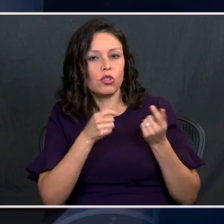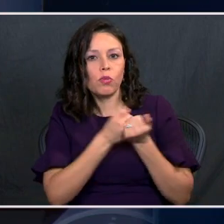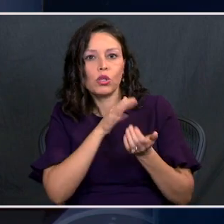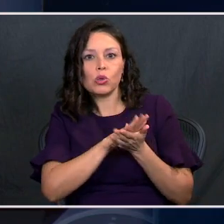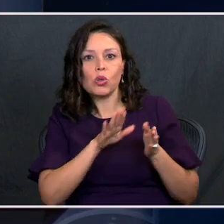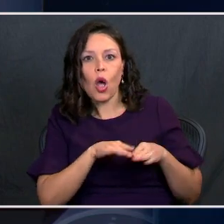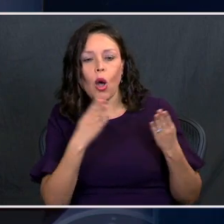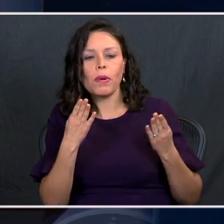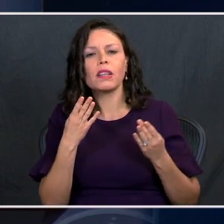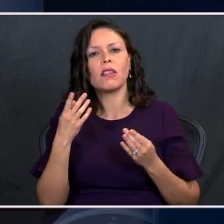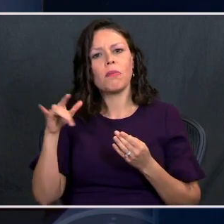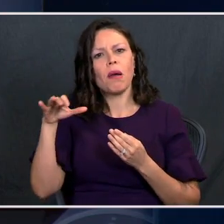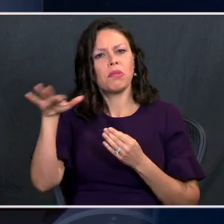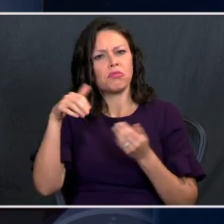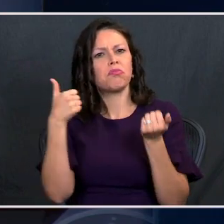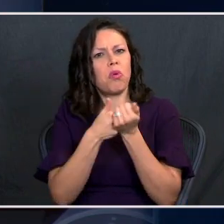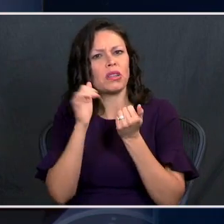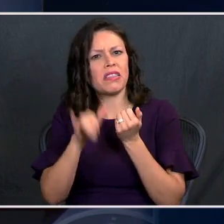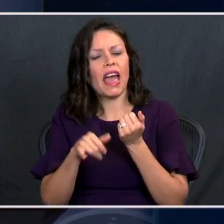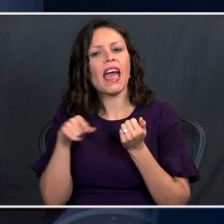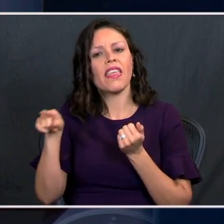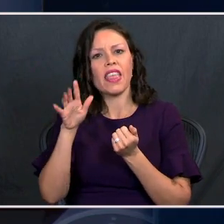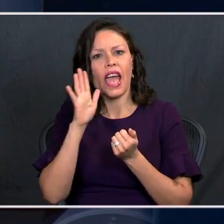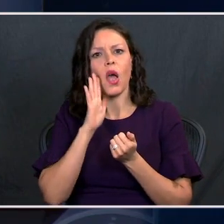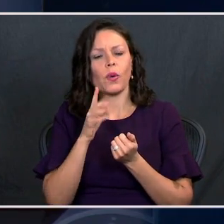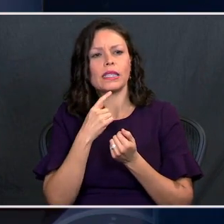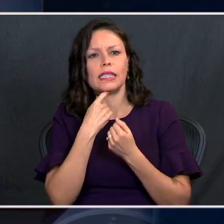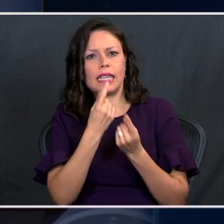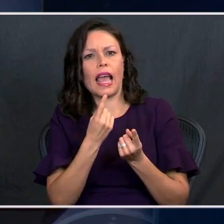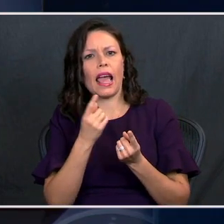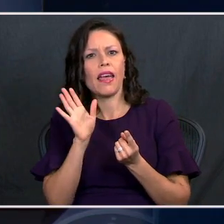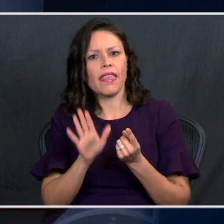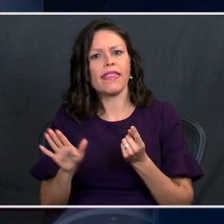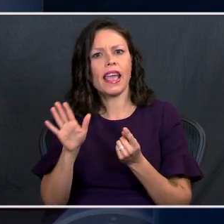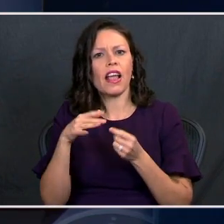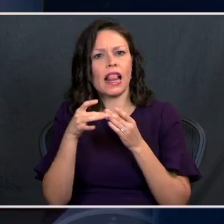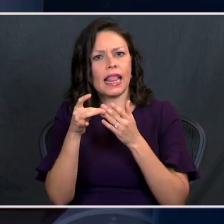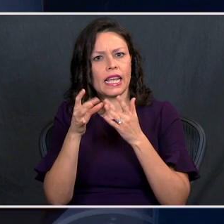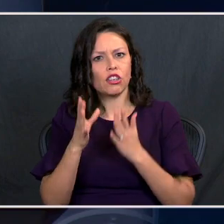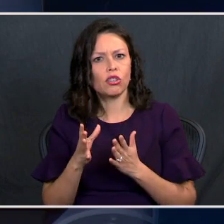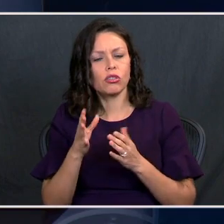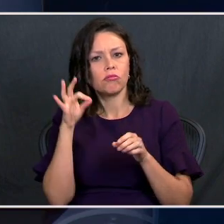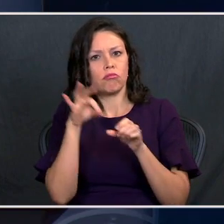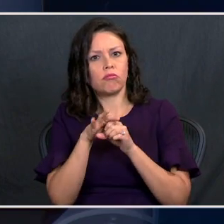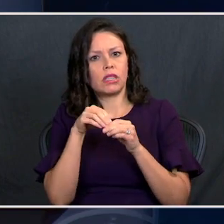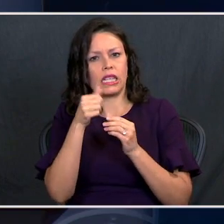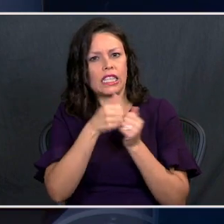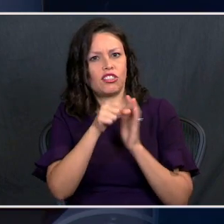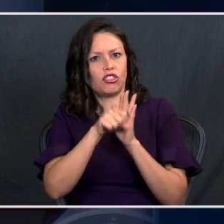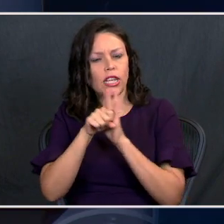And we anticipate that the public will be conveying to the leaders who are elected to represent them exactly that.